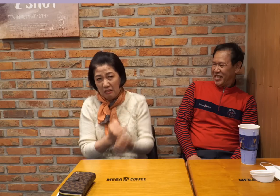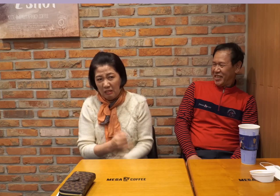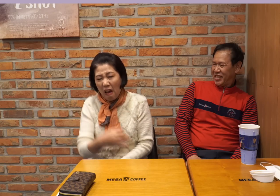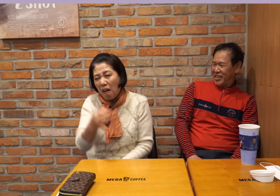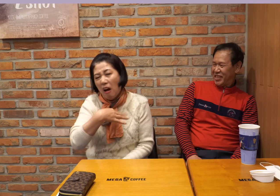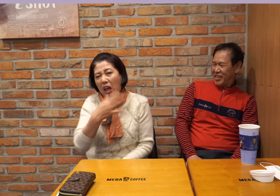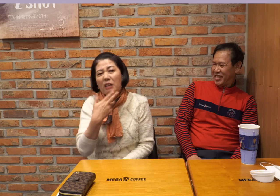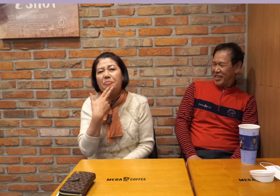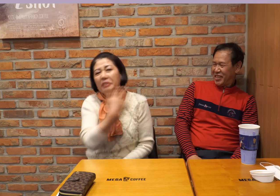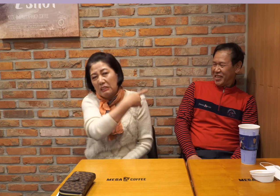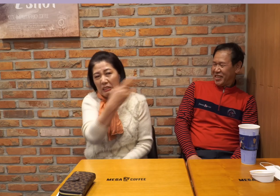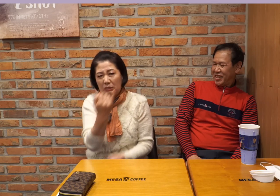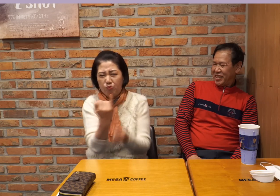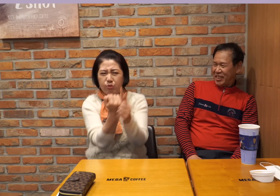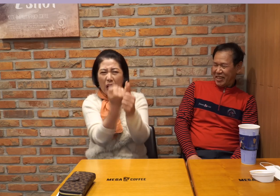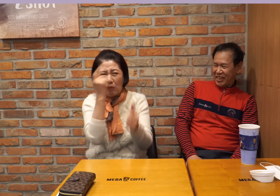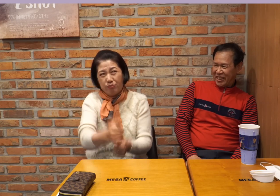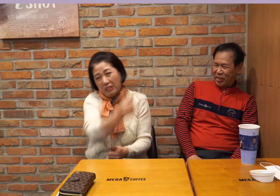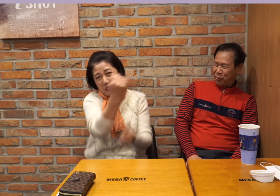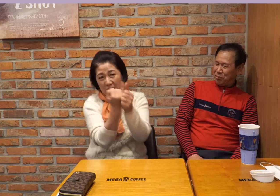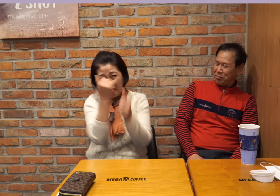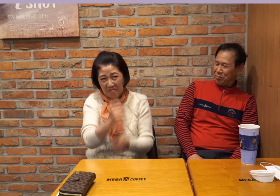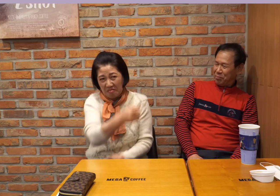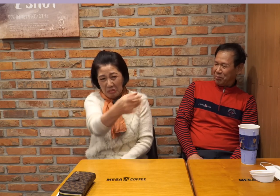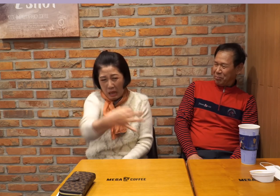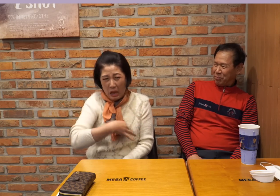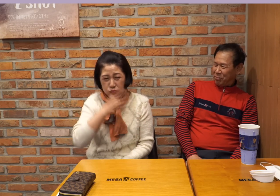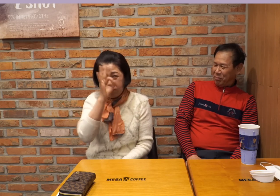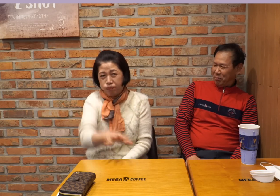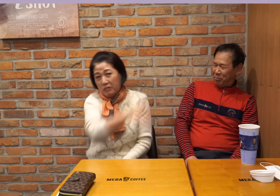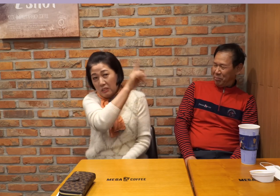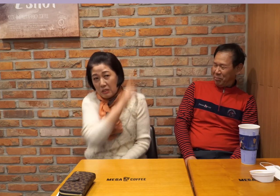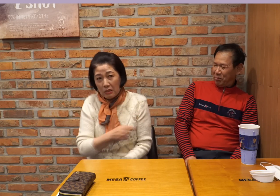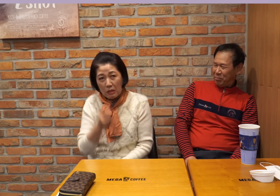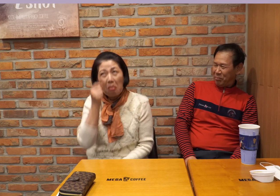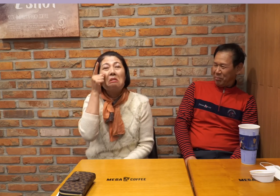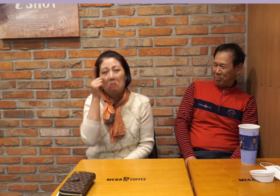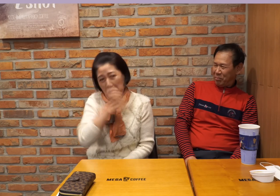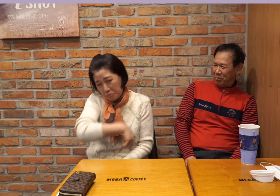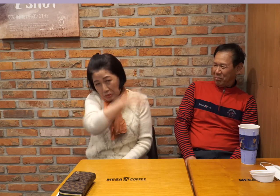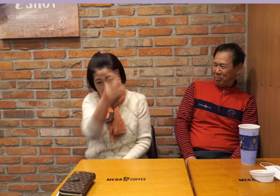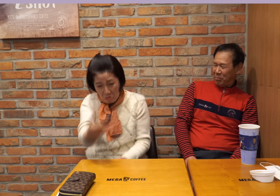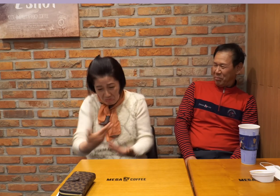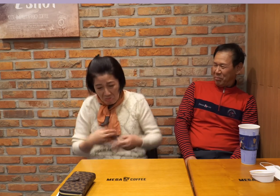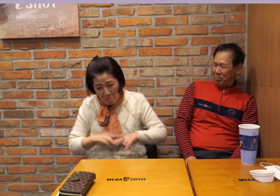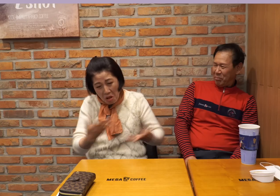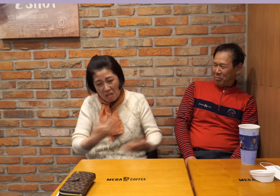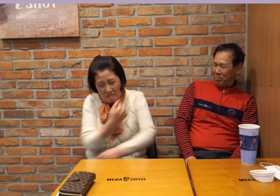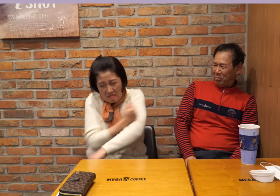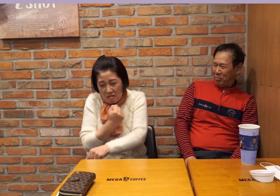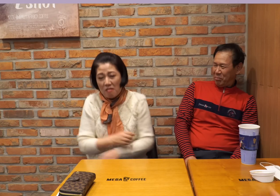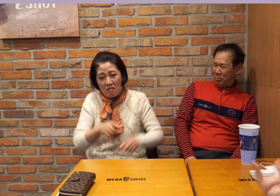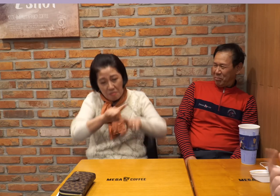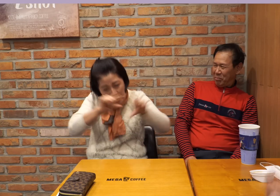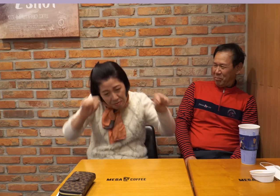The couple did not pay in pairs. I worked hard to cook and clean,